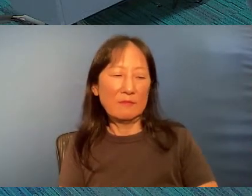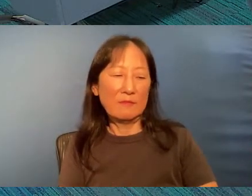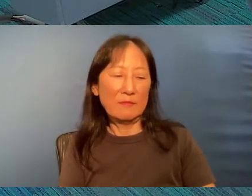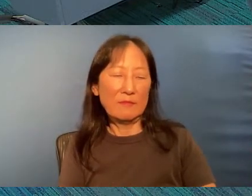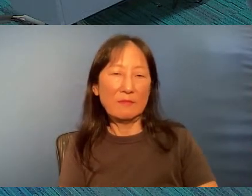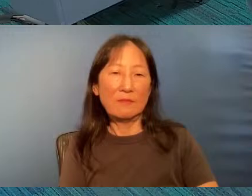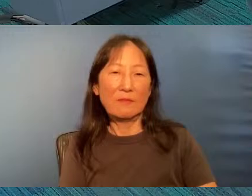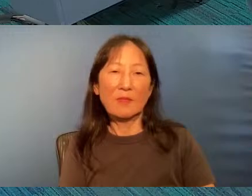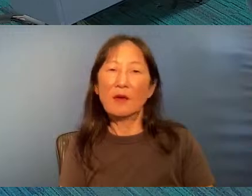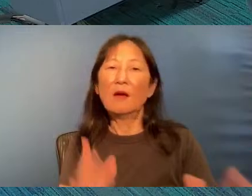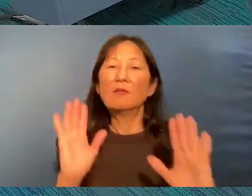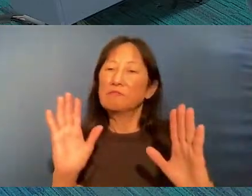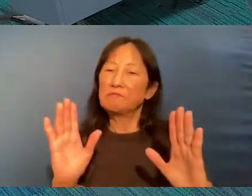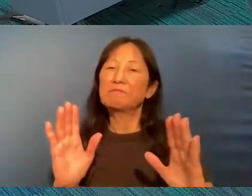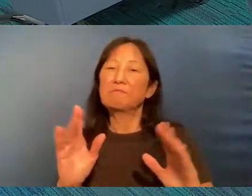A quick, quick recess.